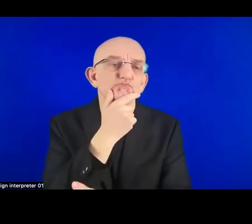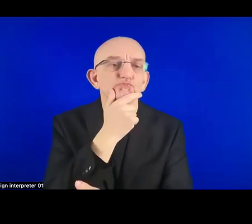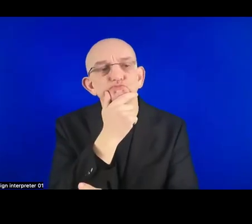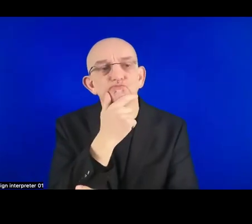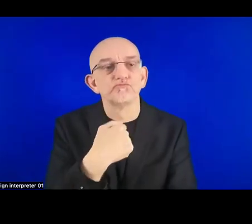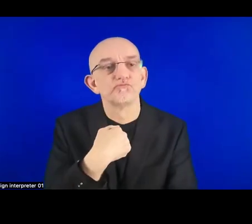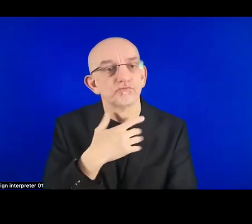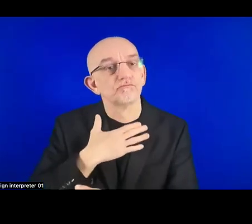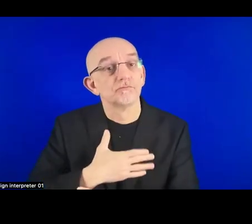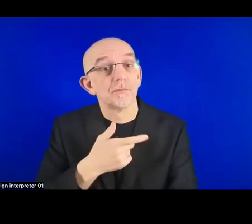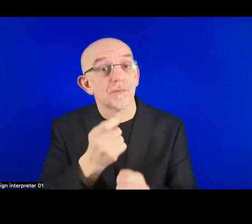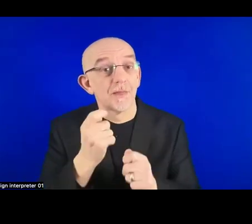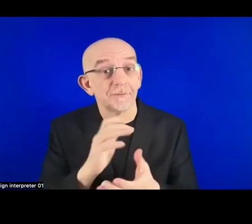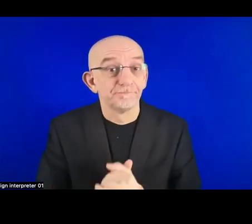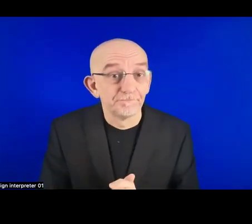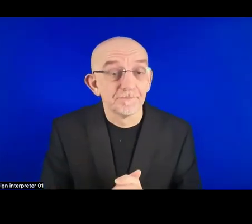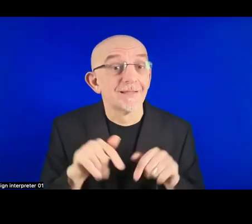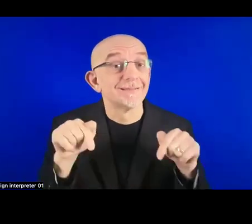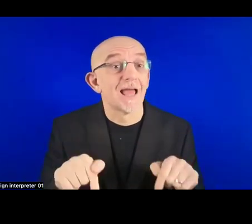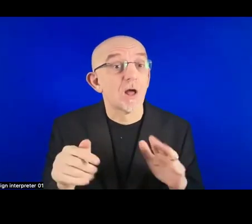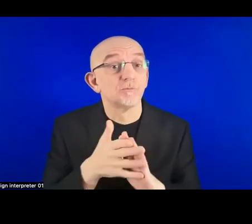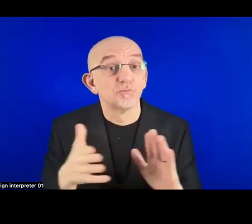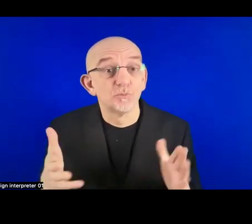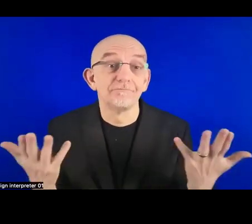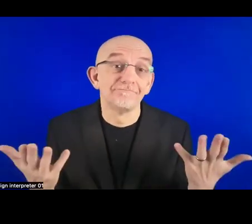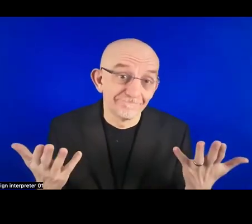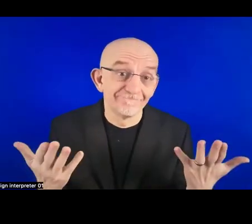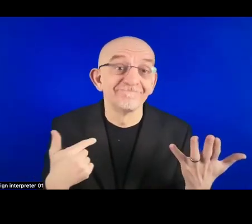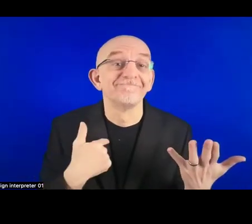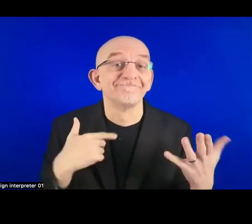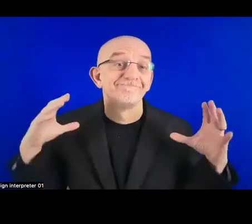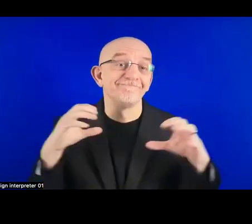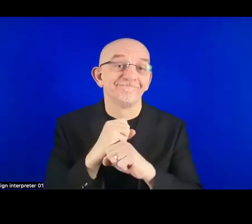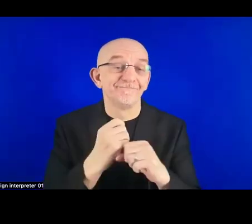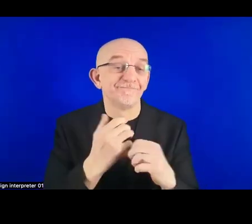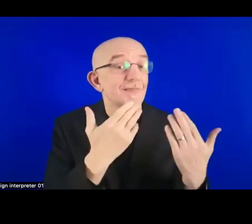today, my fellow supervisors in the PREPARED project, our secondment organisation